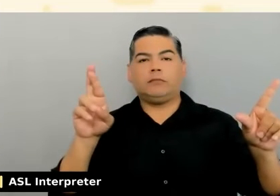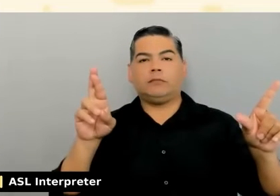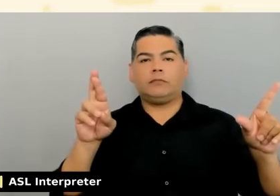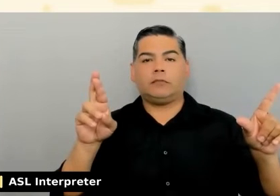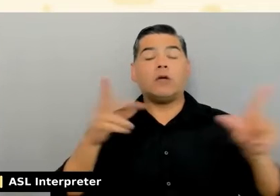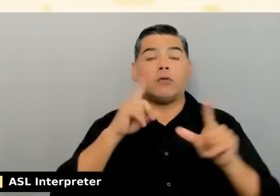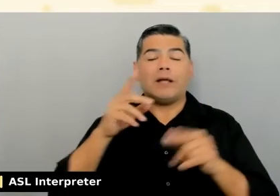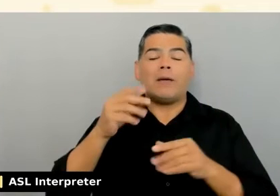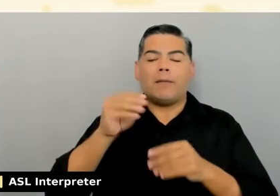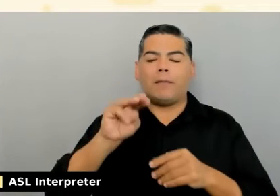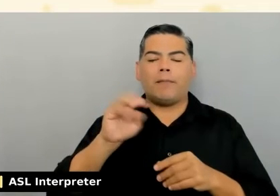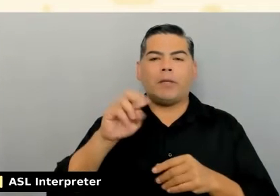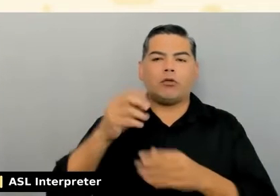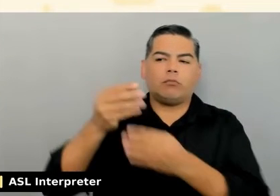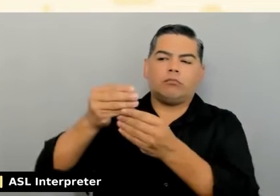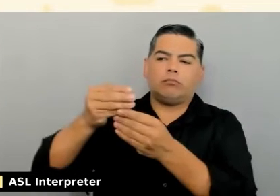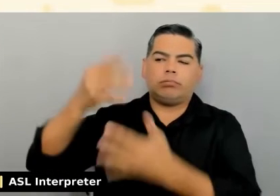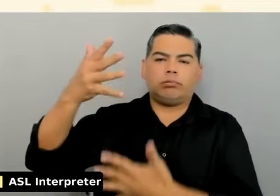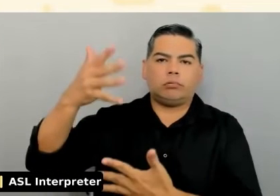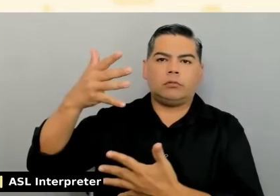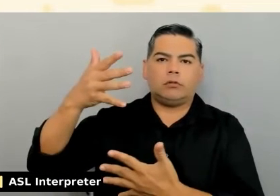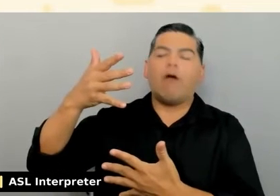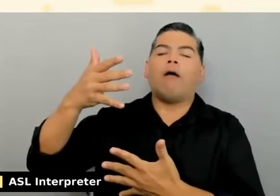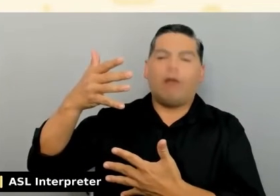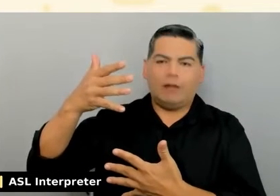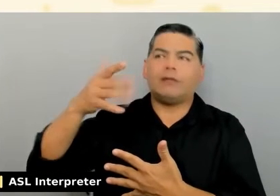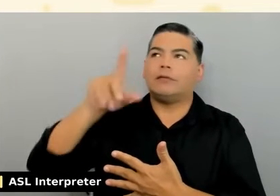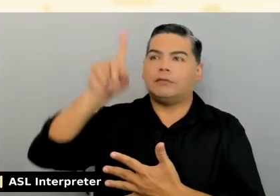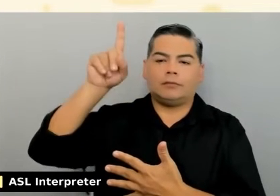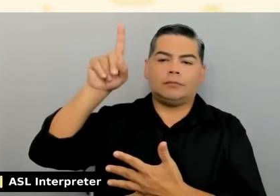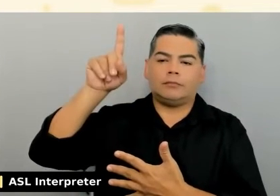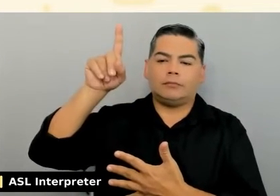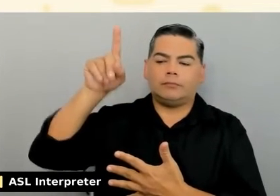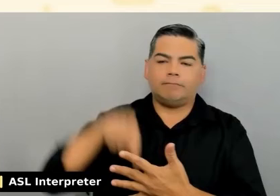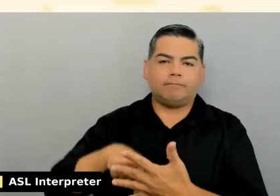or the suboptions are visible, then the focus should go from top to bottom.